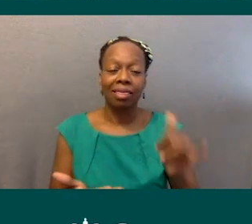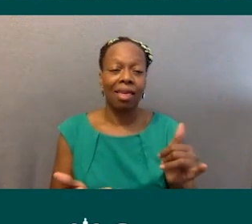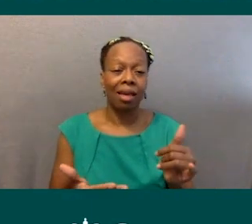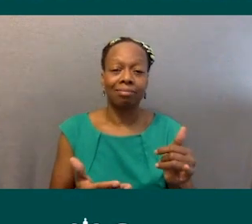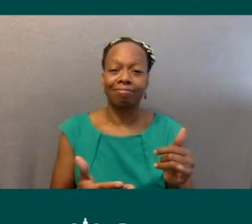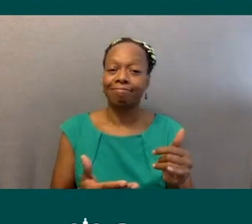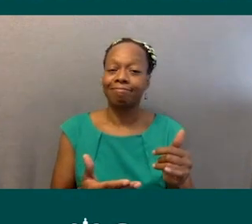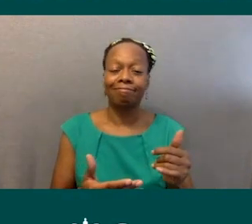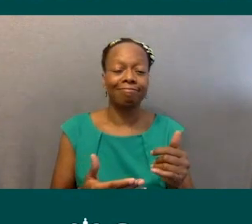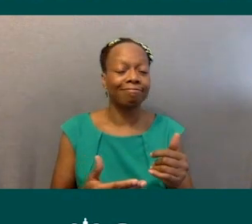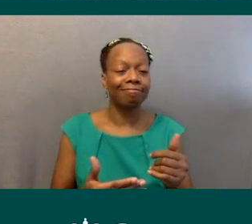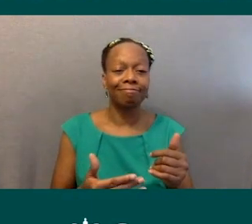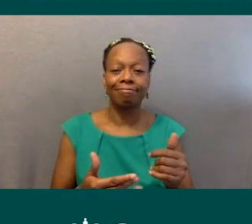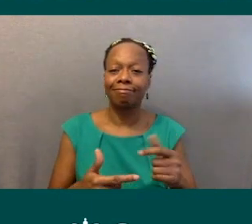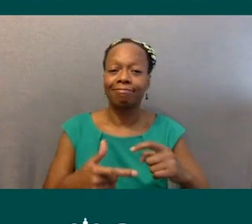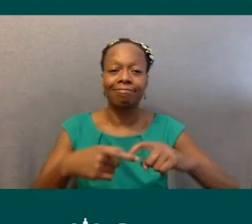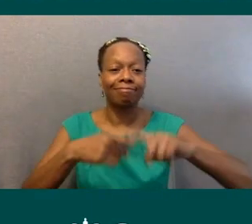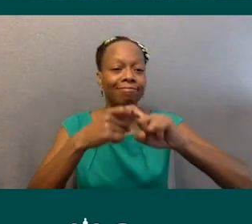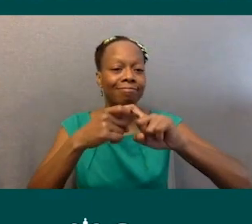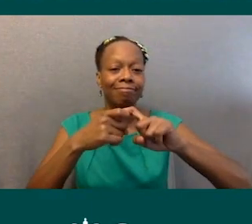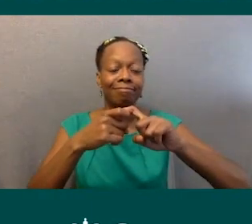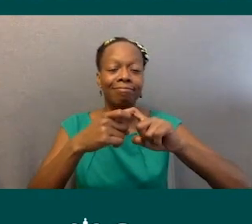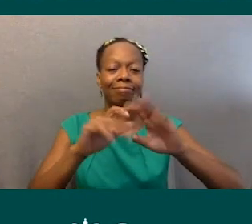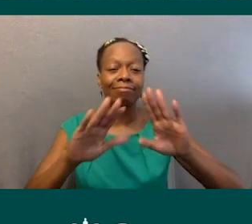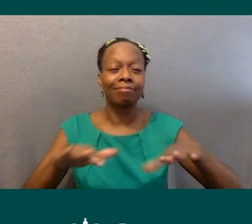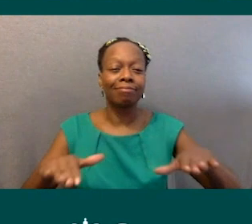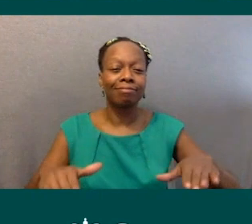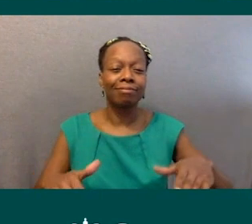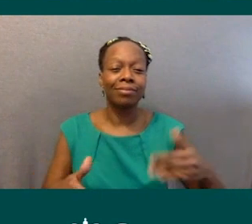children being put through treatments